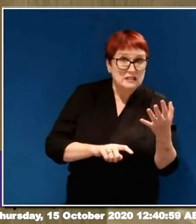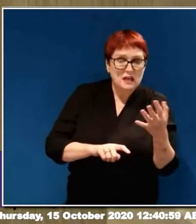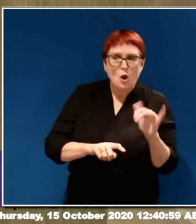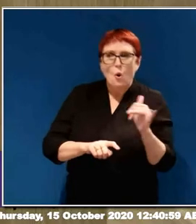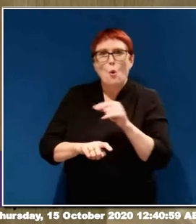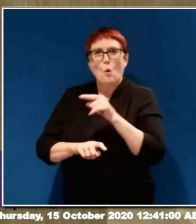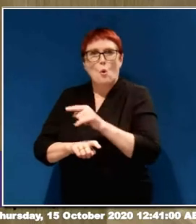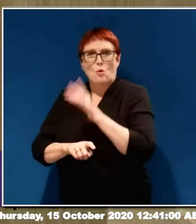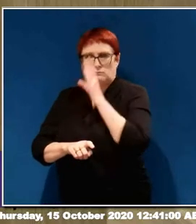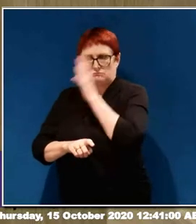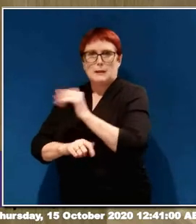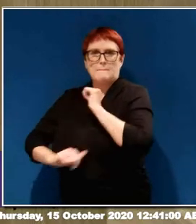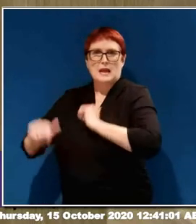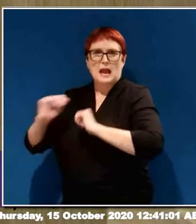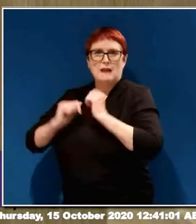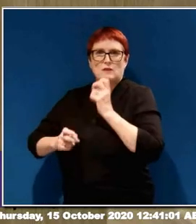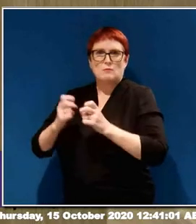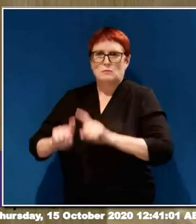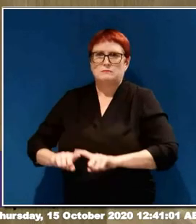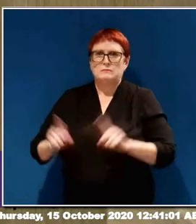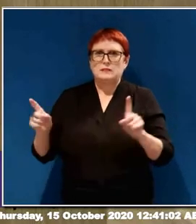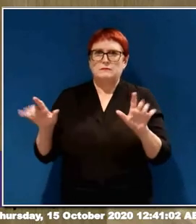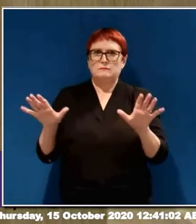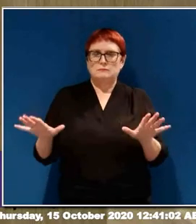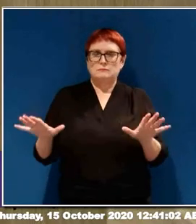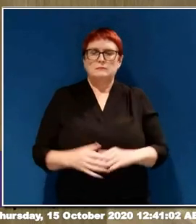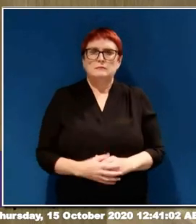Isn't that what behaviour support should be asking?